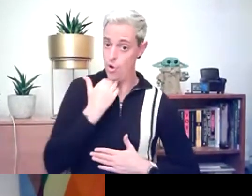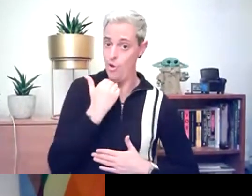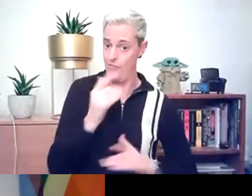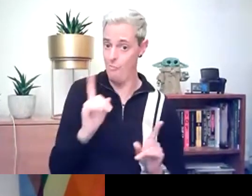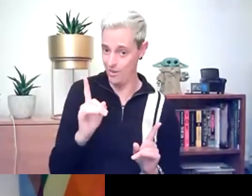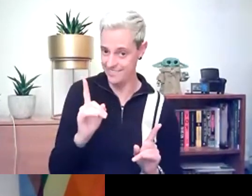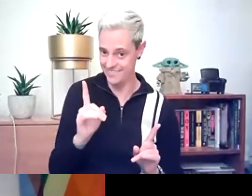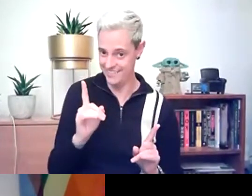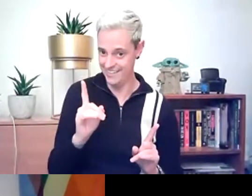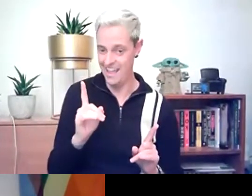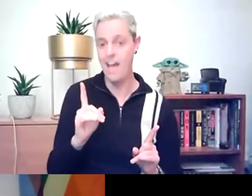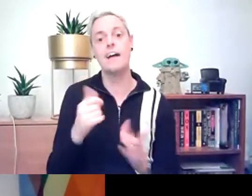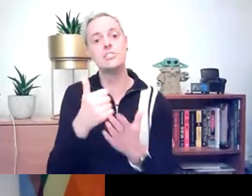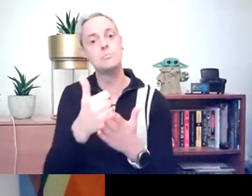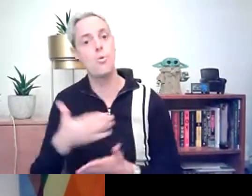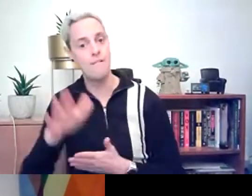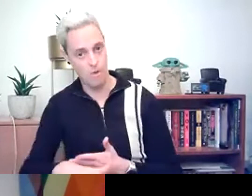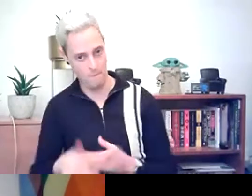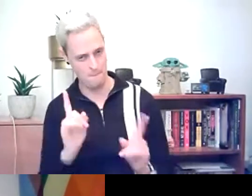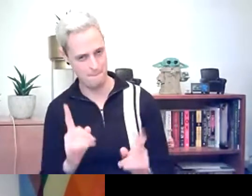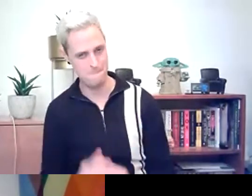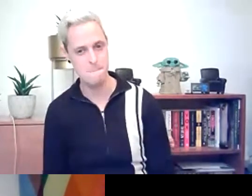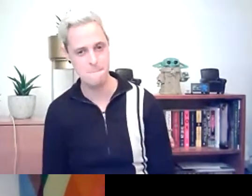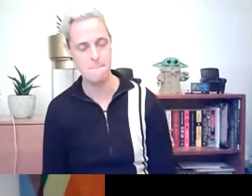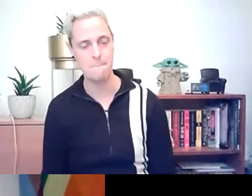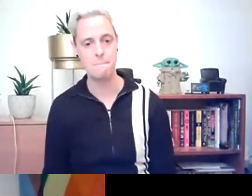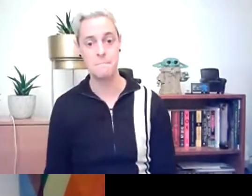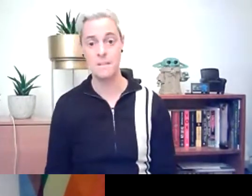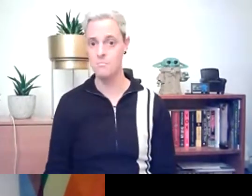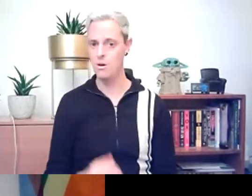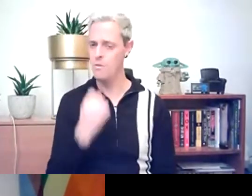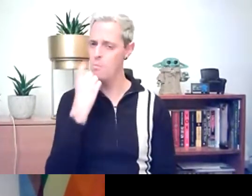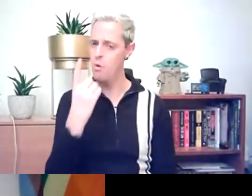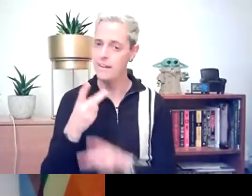18:53:21 You know, above all, just look after yourself if you need to walk away ultimately